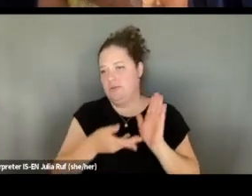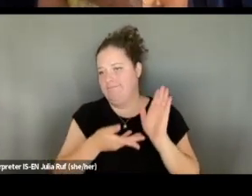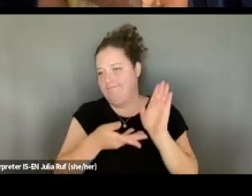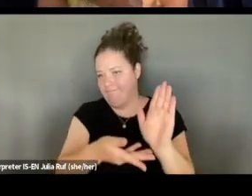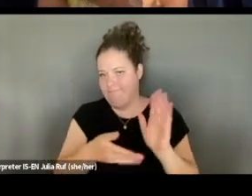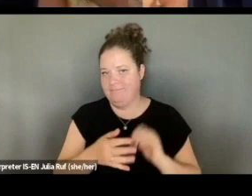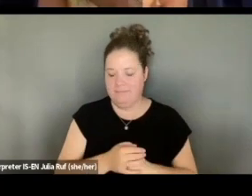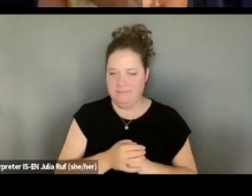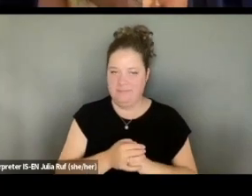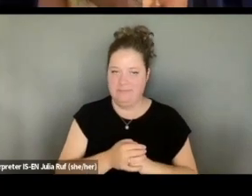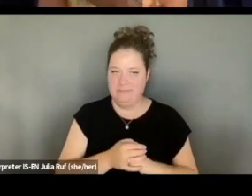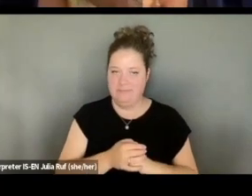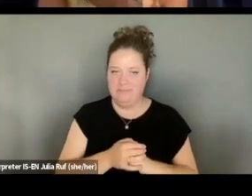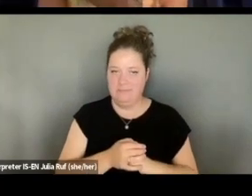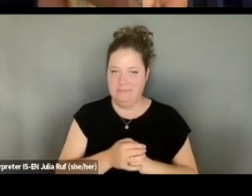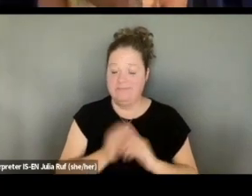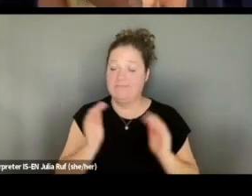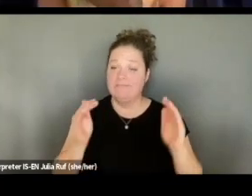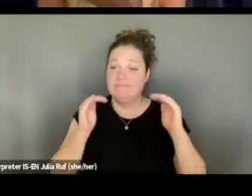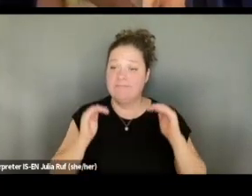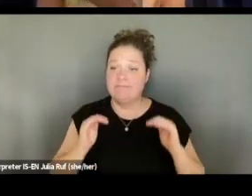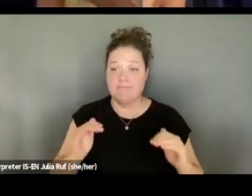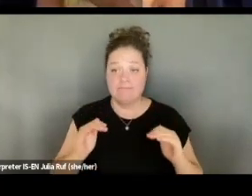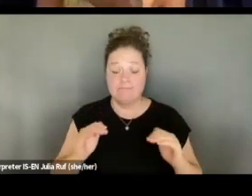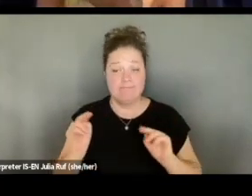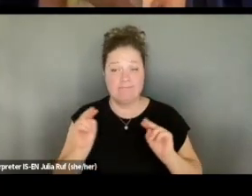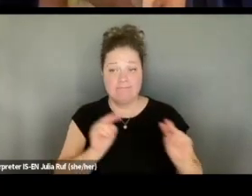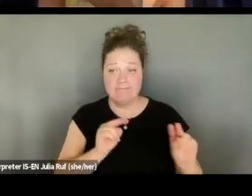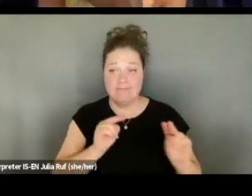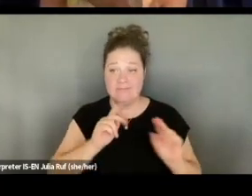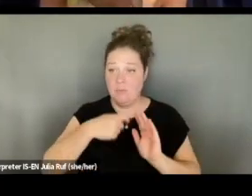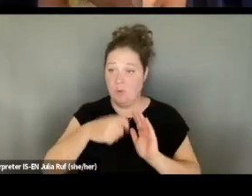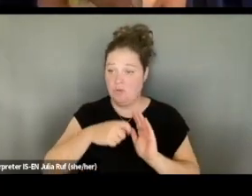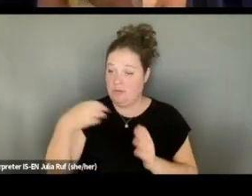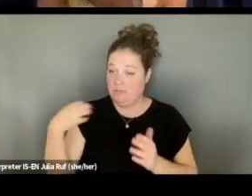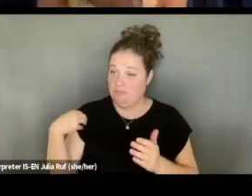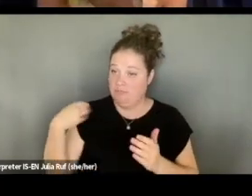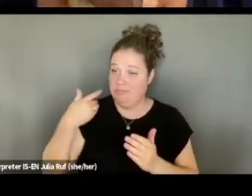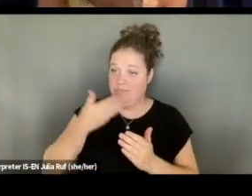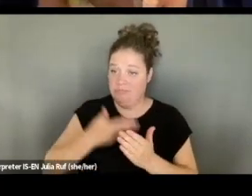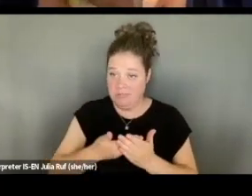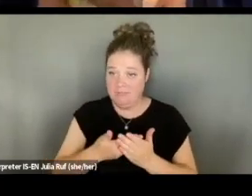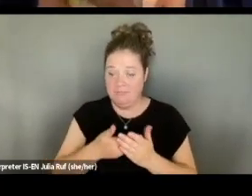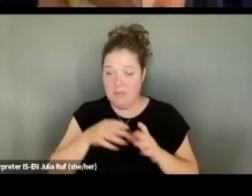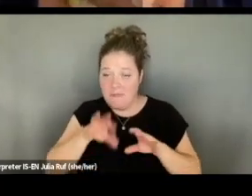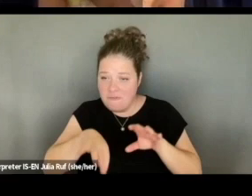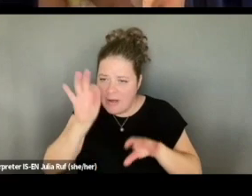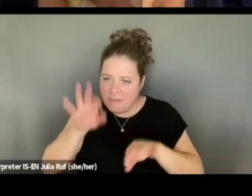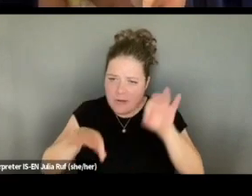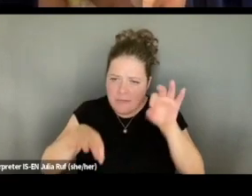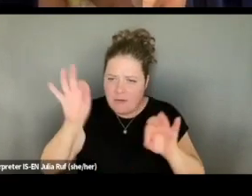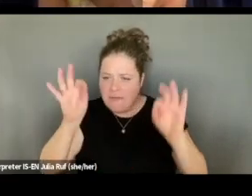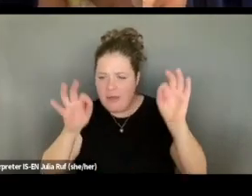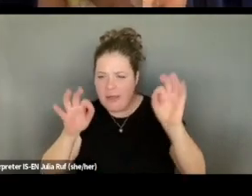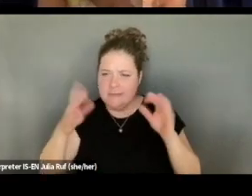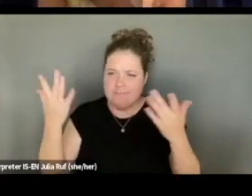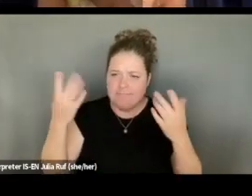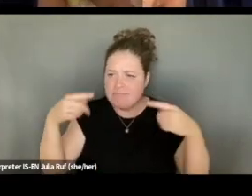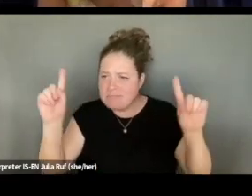you and also the results we have achieved so far in the project. We still have eight months or so to go, and we have already